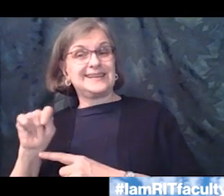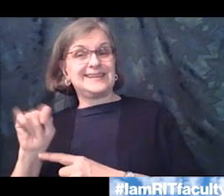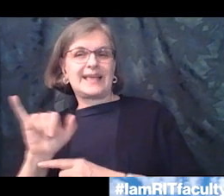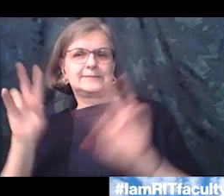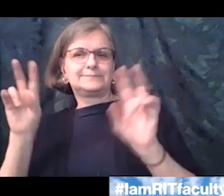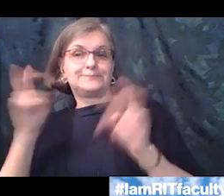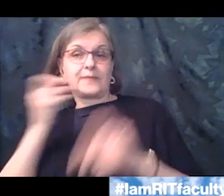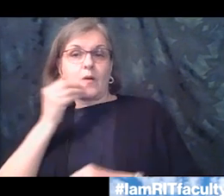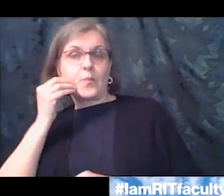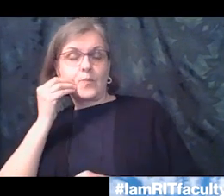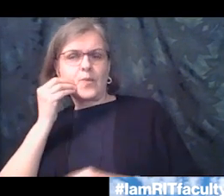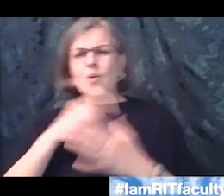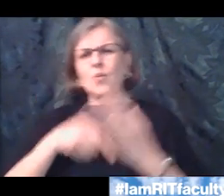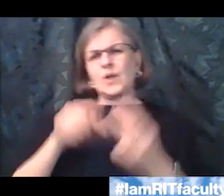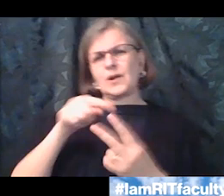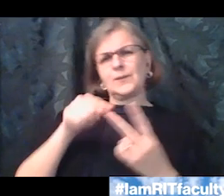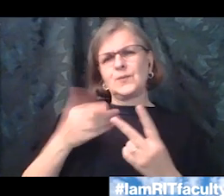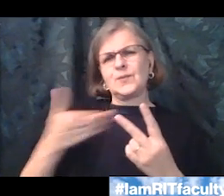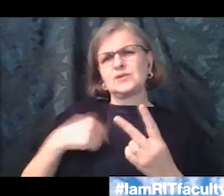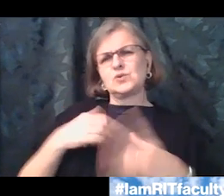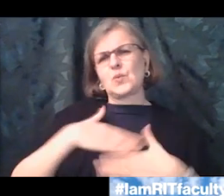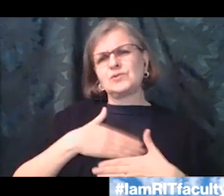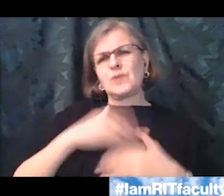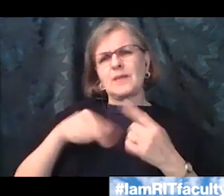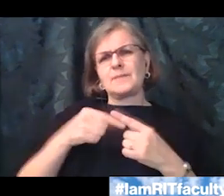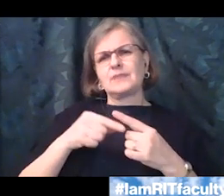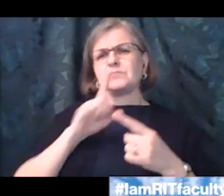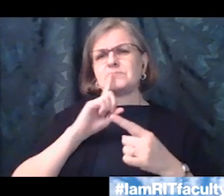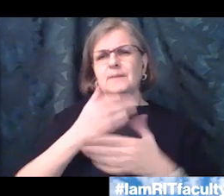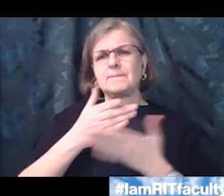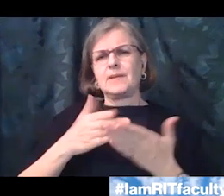enjoy about being a member of the RIT family? Definitely.